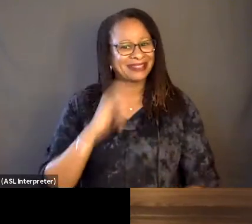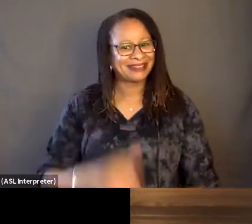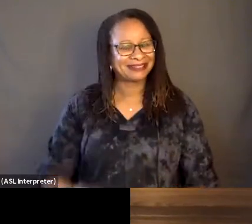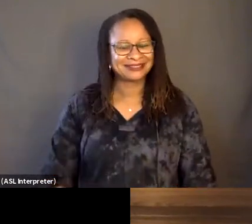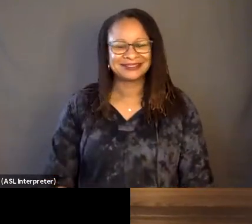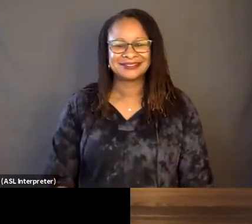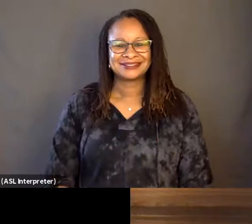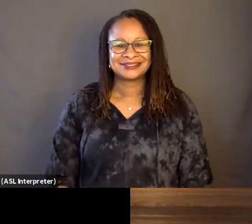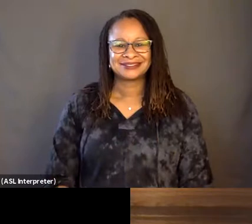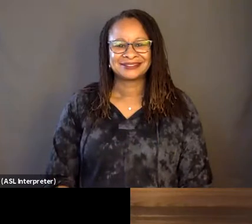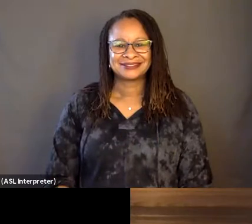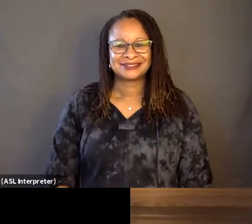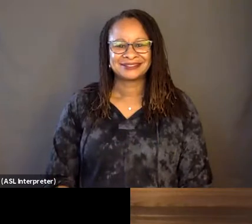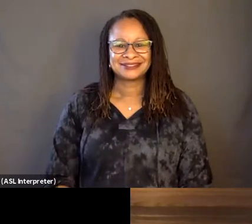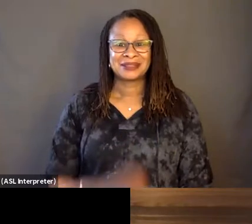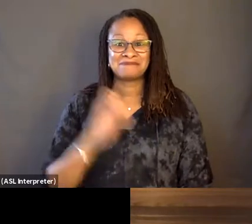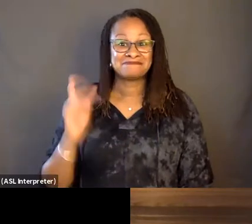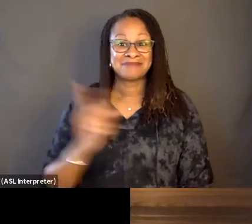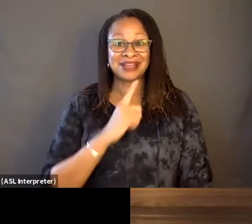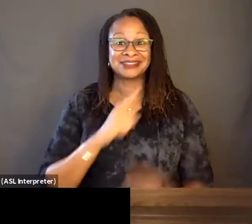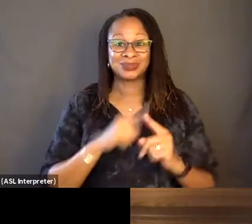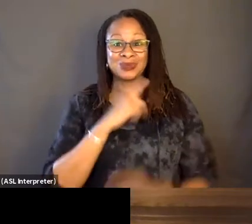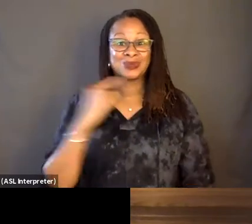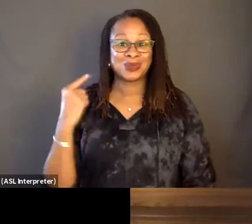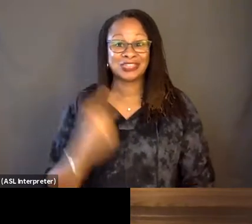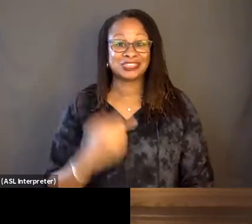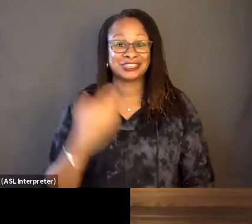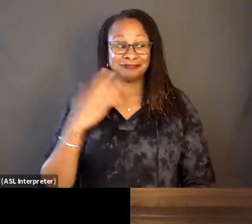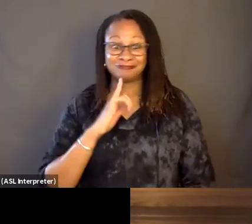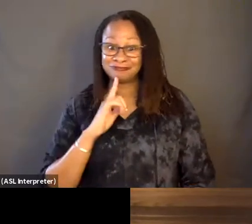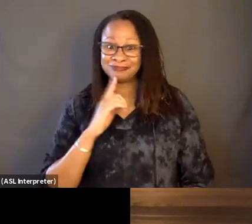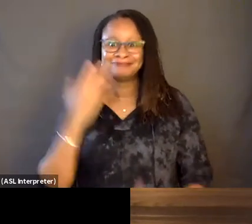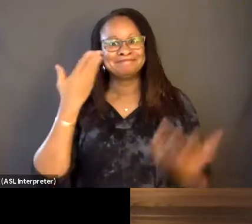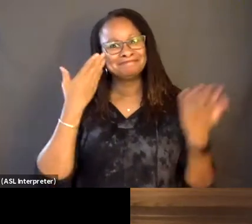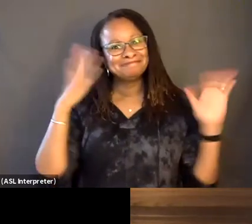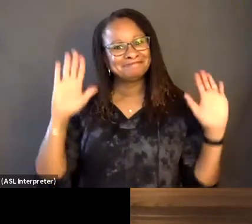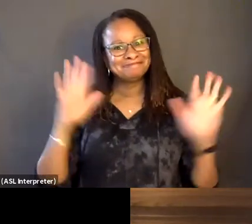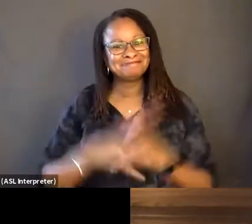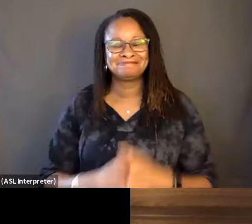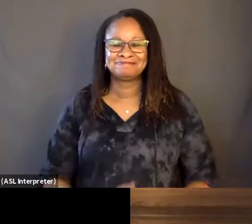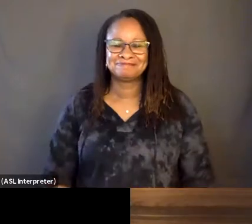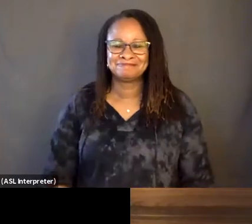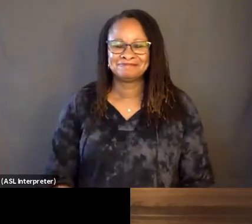Going back to the Russians, are we? I don't know. And I'm looking at some other ones.